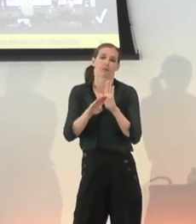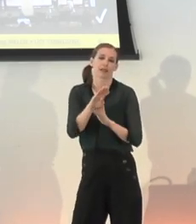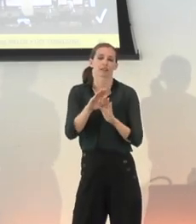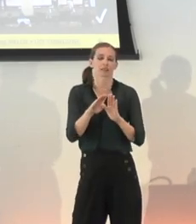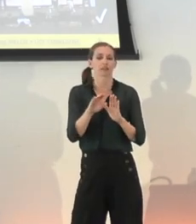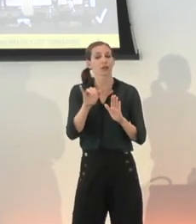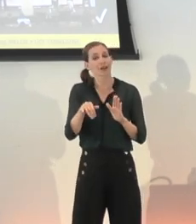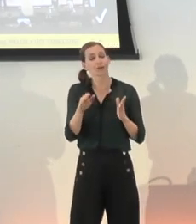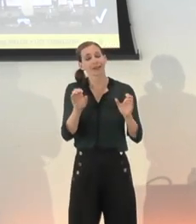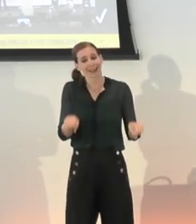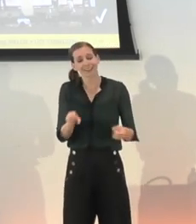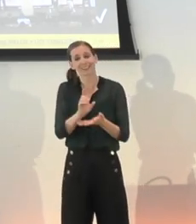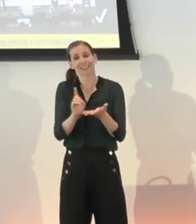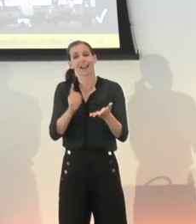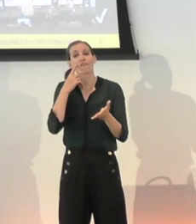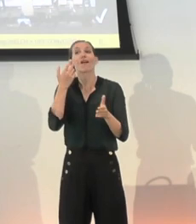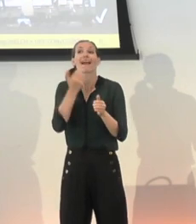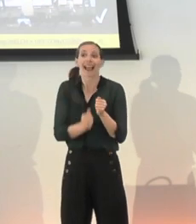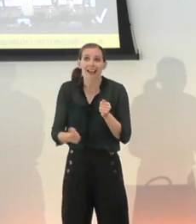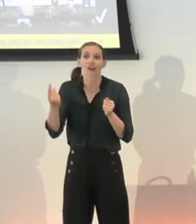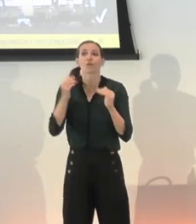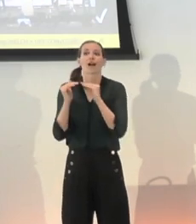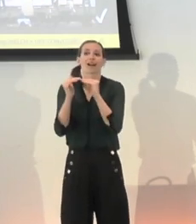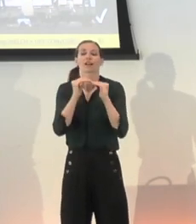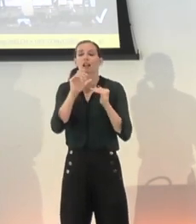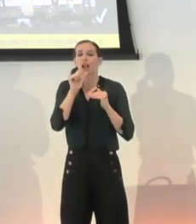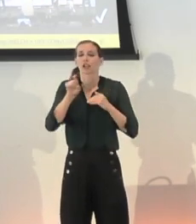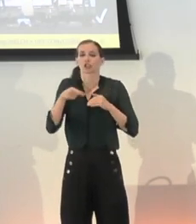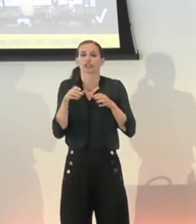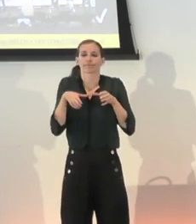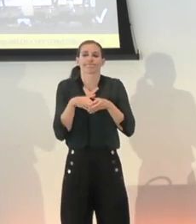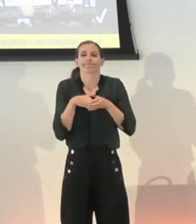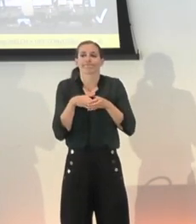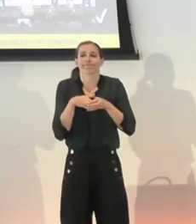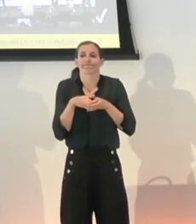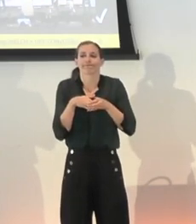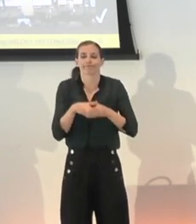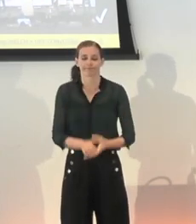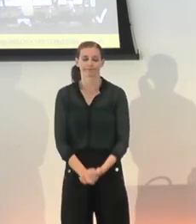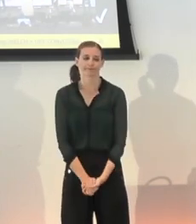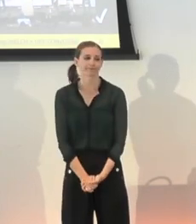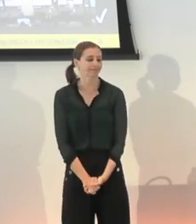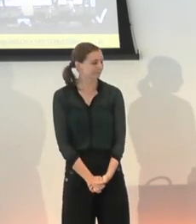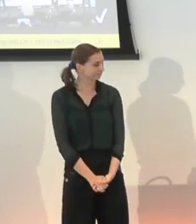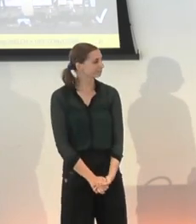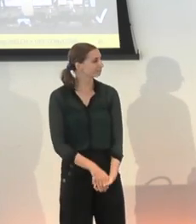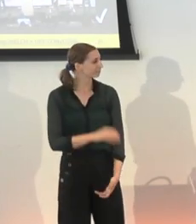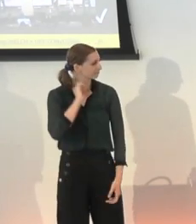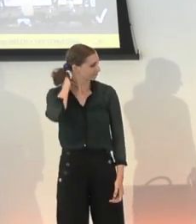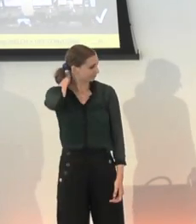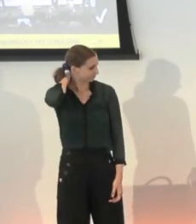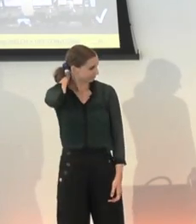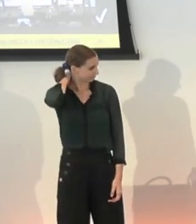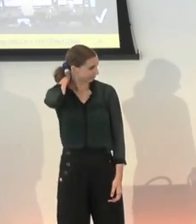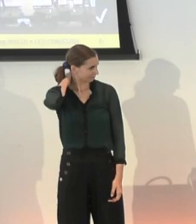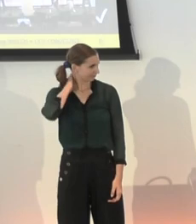everybody, not just one smaller population. Greg: Thank you. I will repeat again because it is